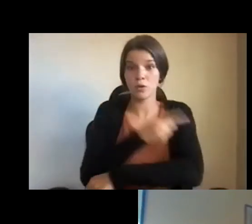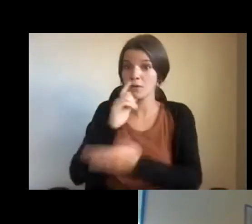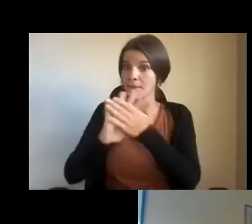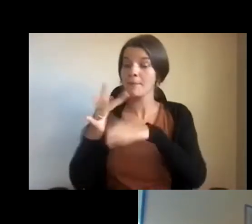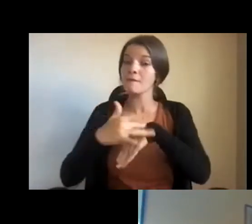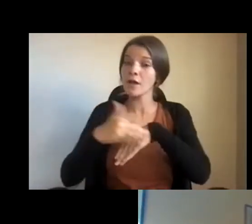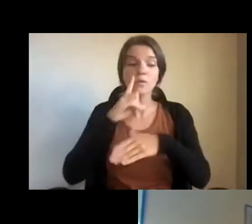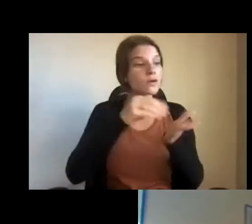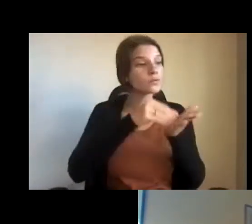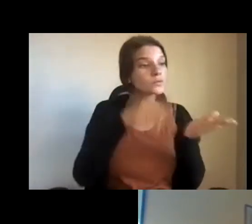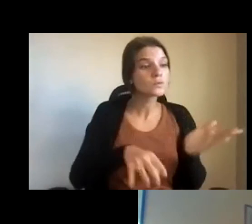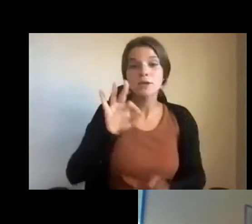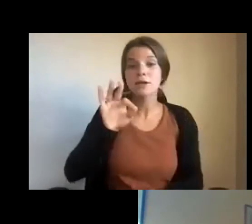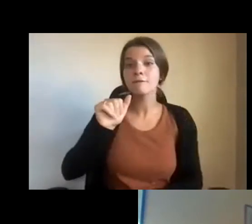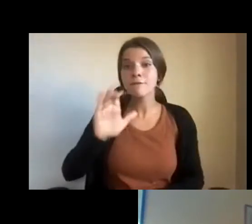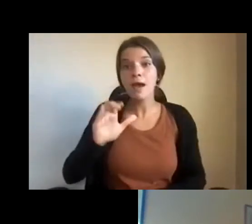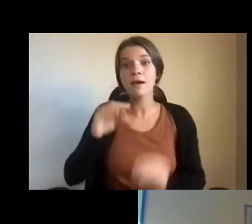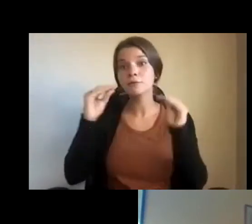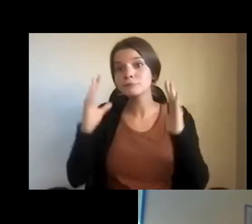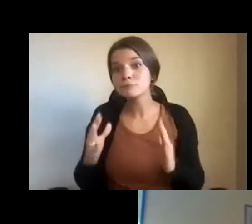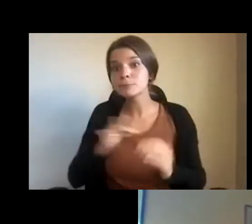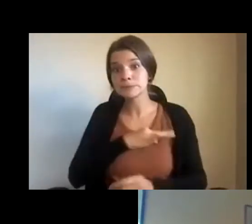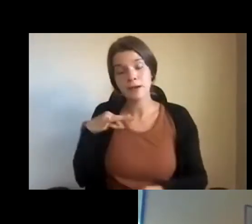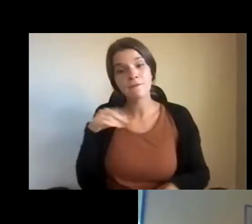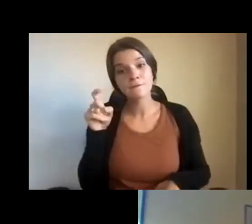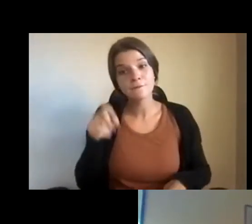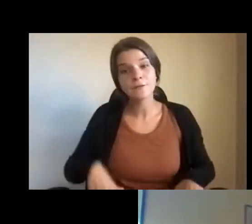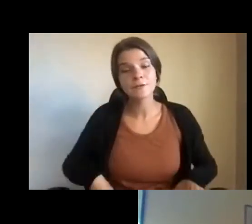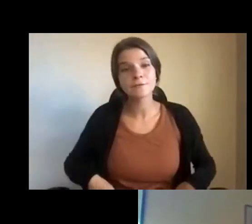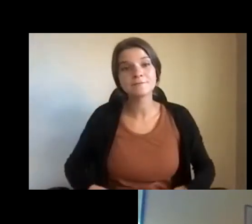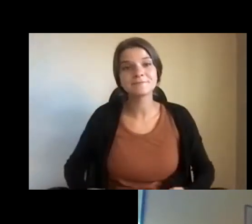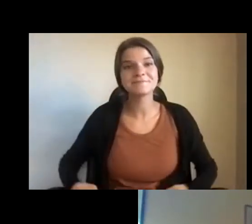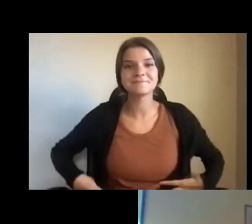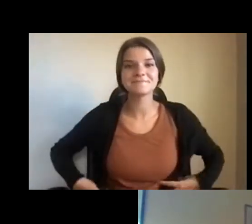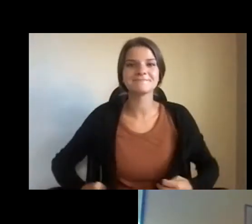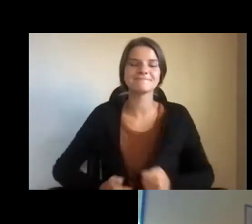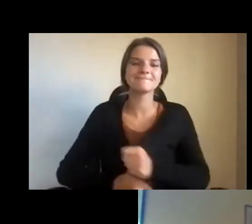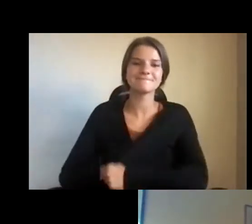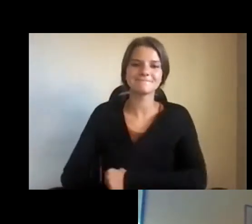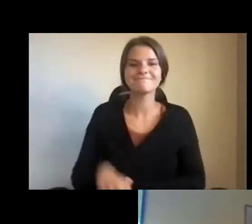faculty, and staff?". We are absolutely having those discussions. I think we're waiting for